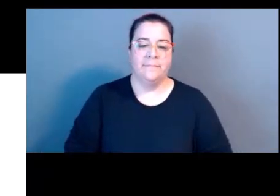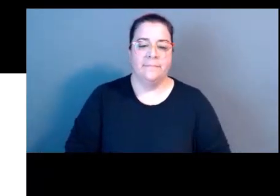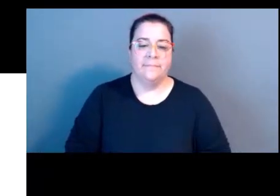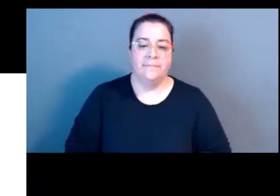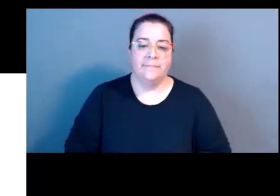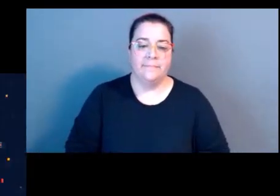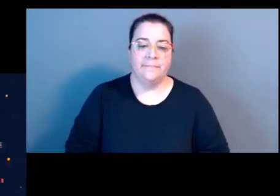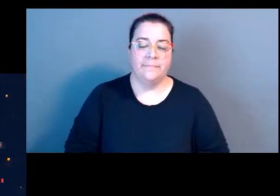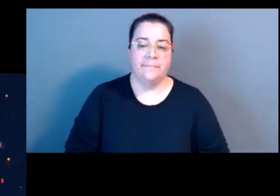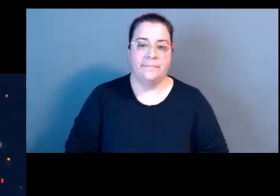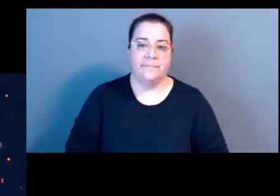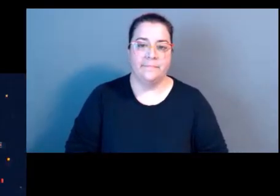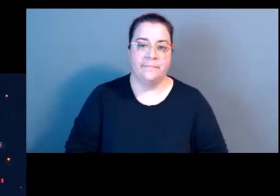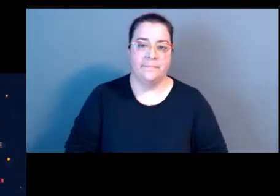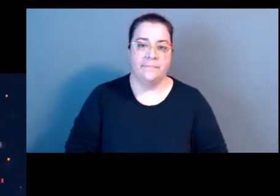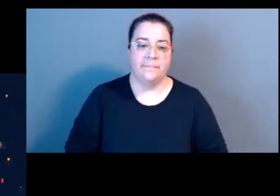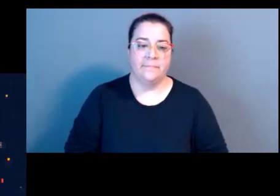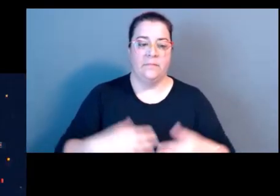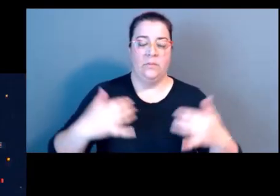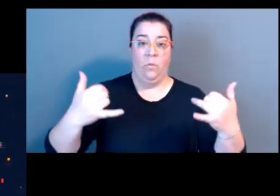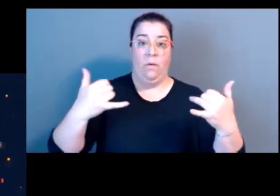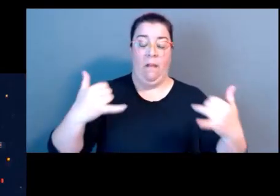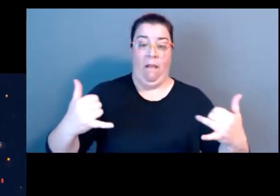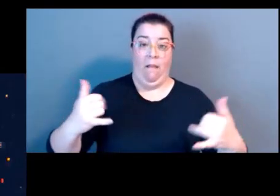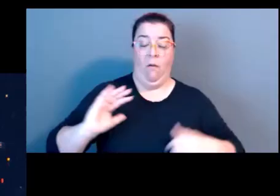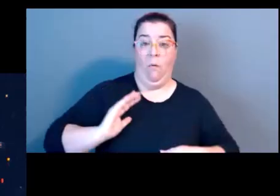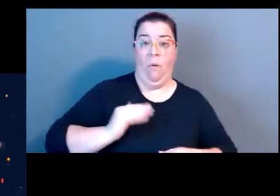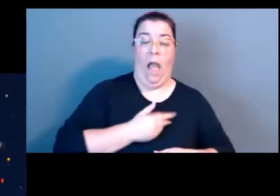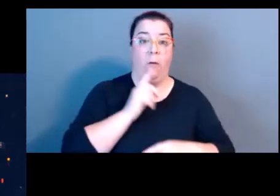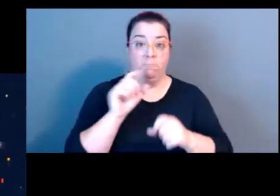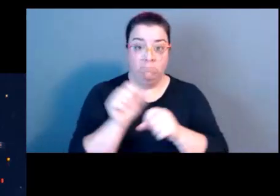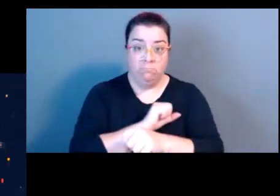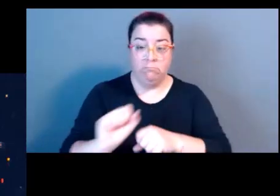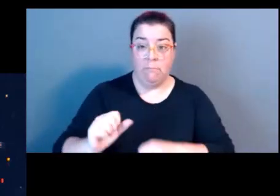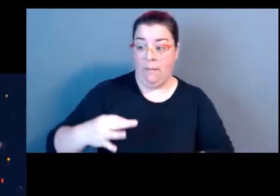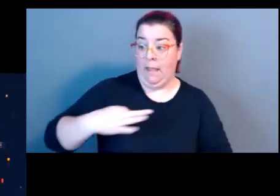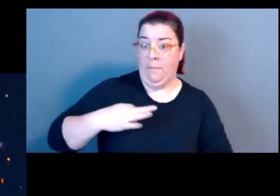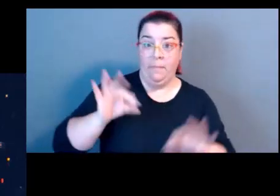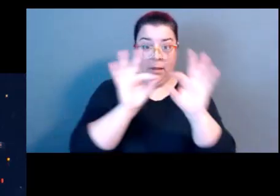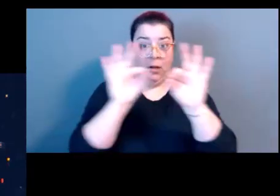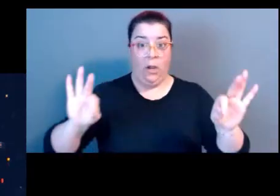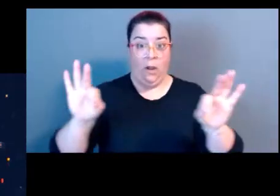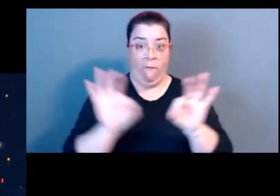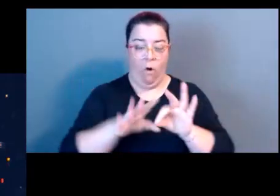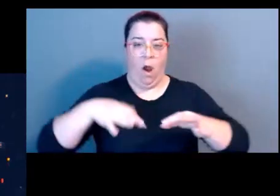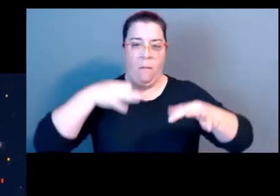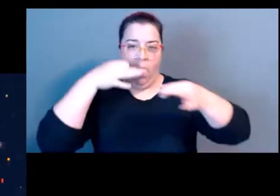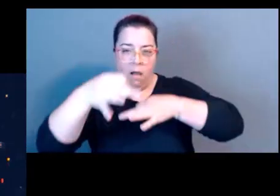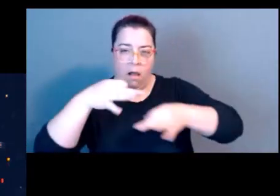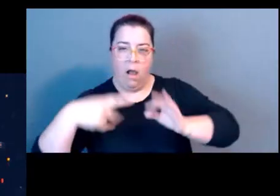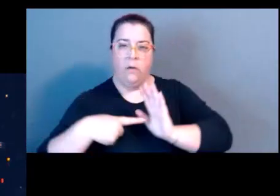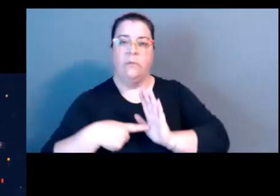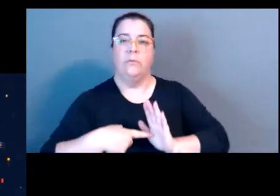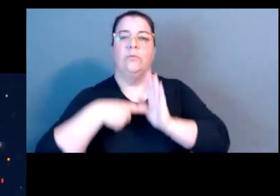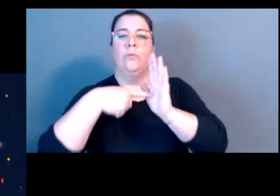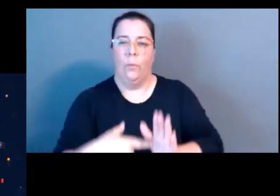I'm going to take you on a virtual walk through the application form to give you a sense of what you can expect.